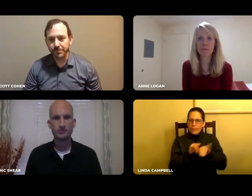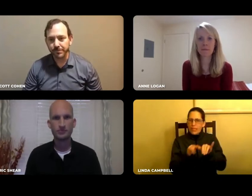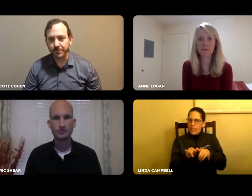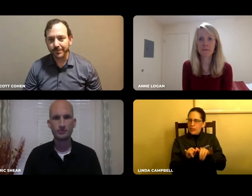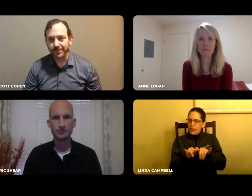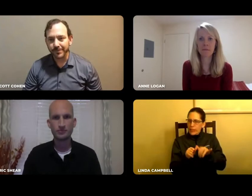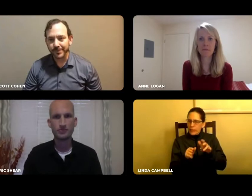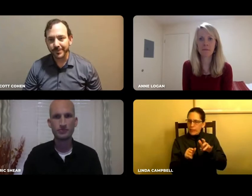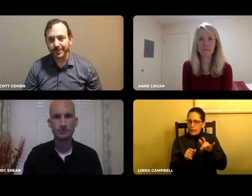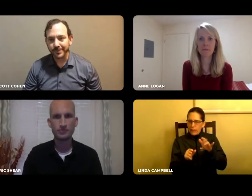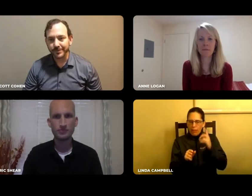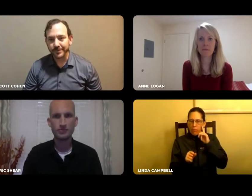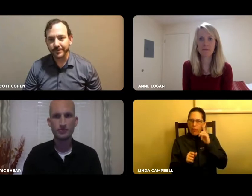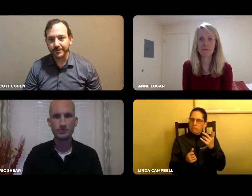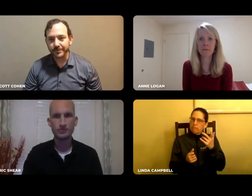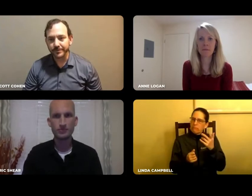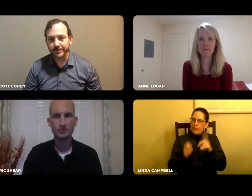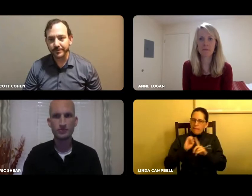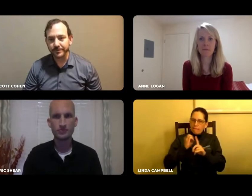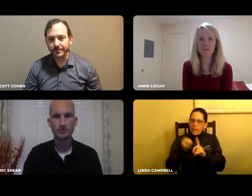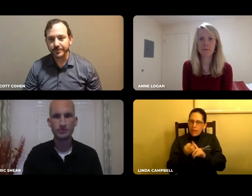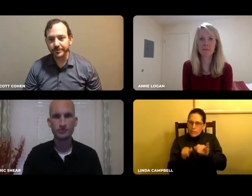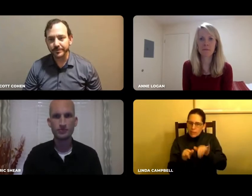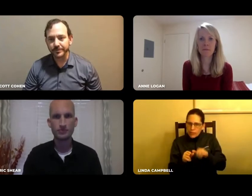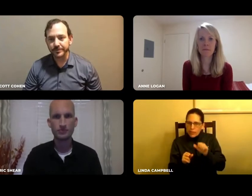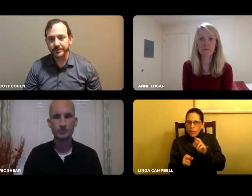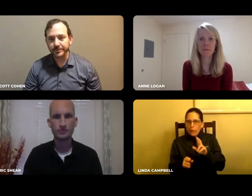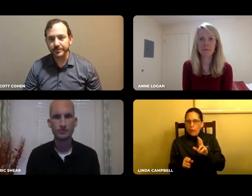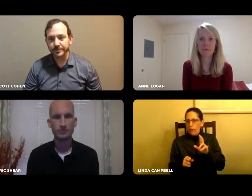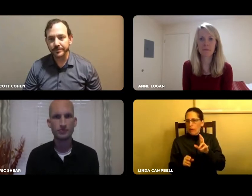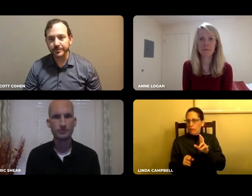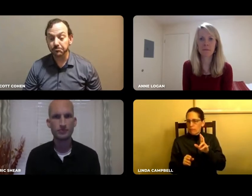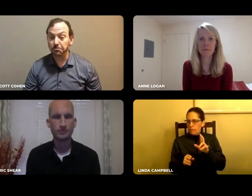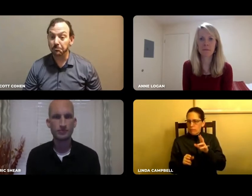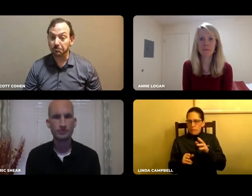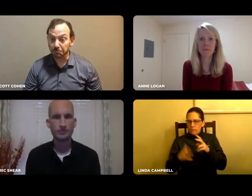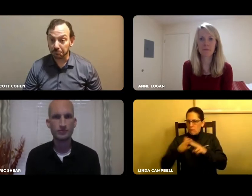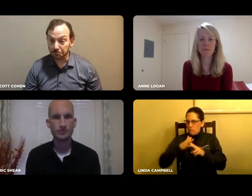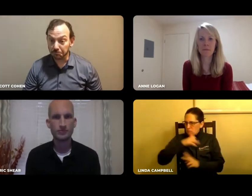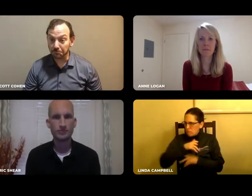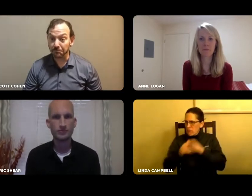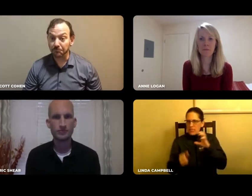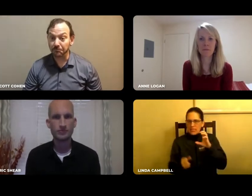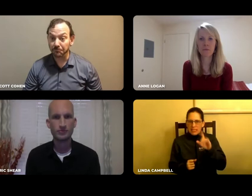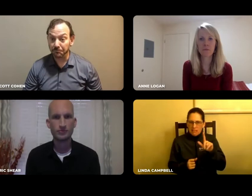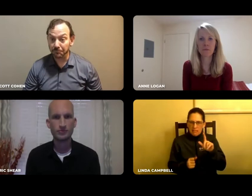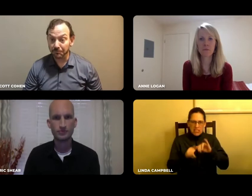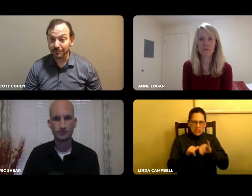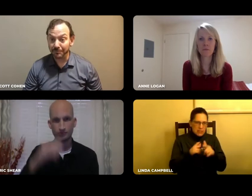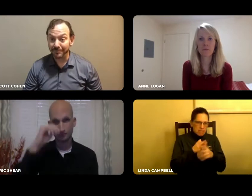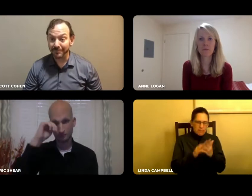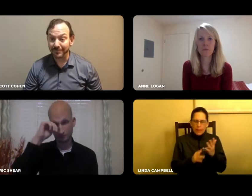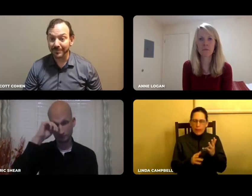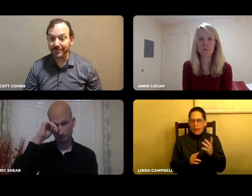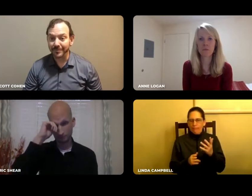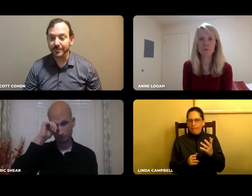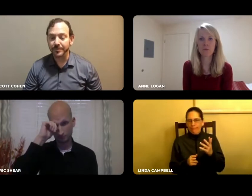I thought about environmental or civil engineering.